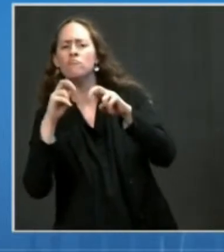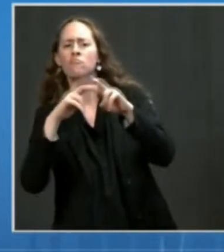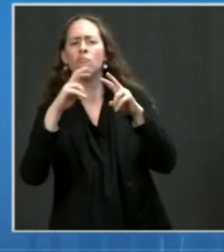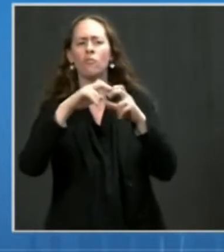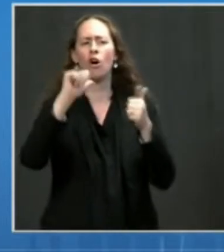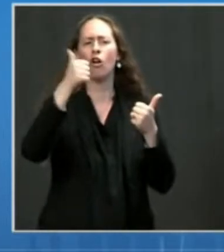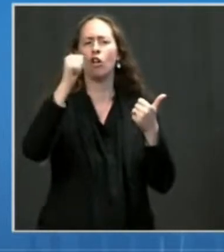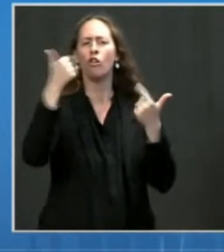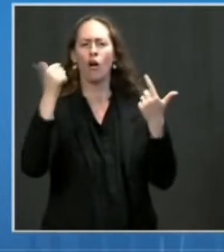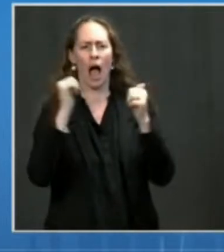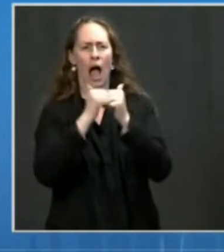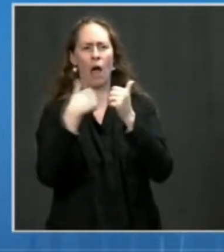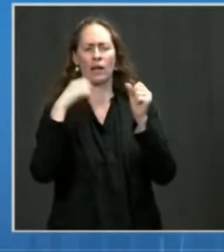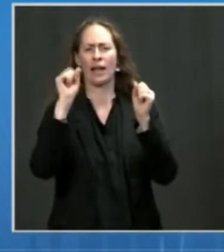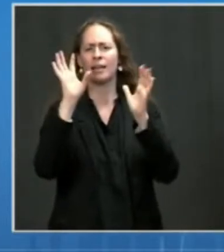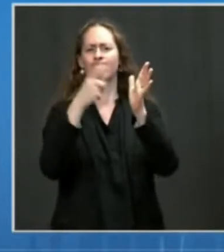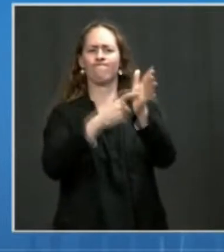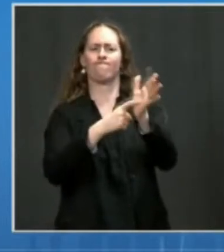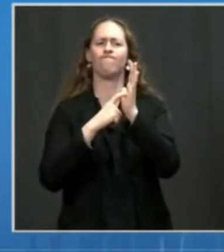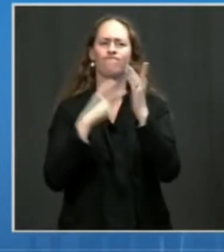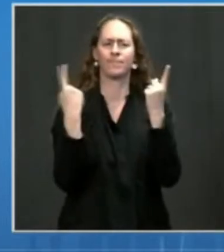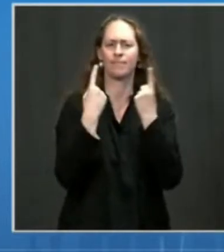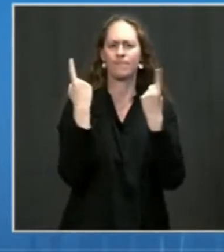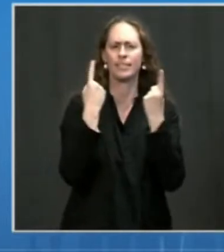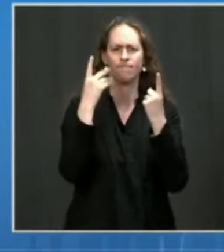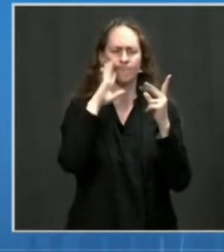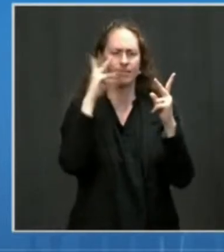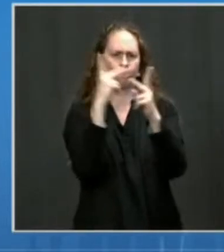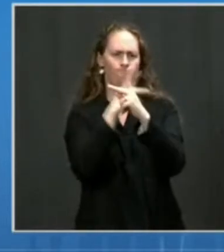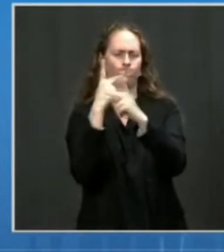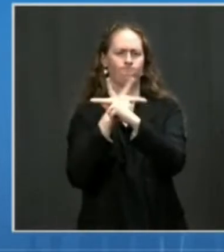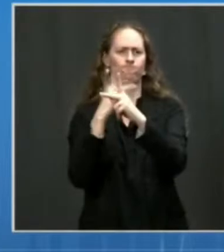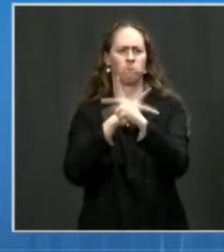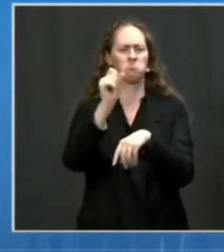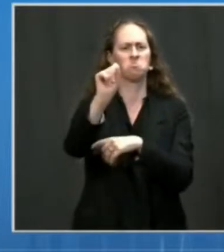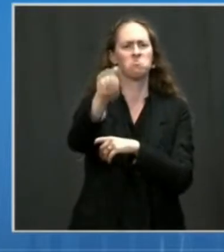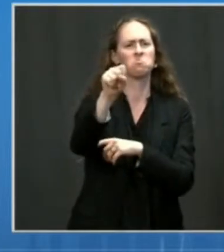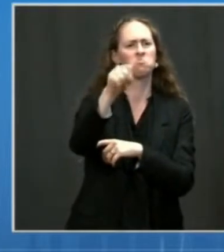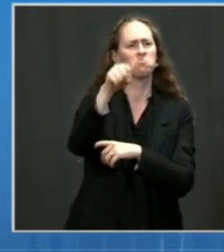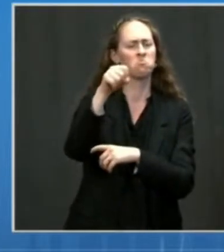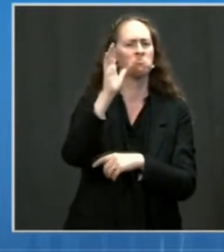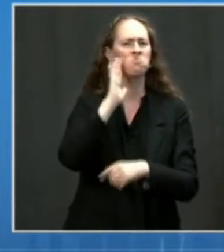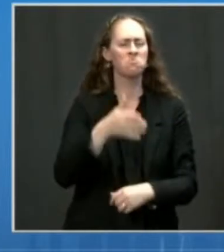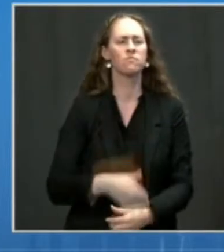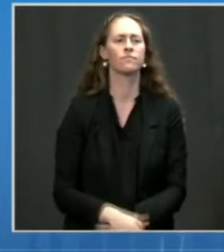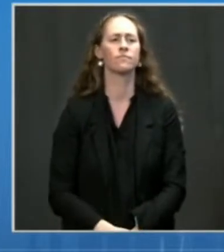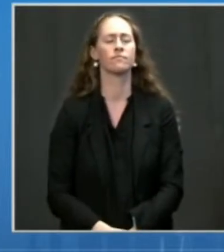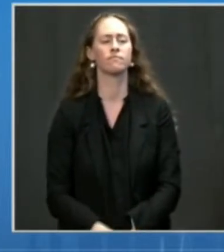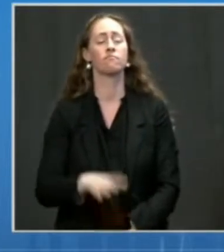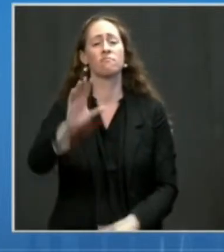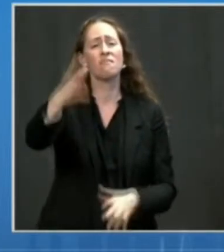DO THAT. WE WILL BE LOOKING ACROSS THE FEDERAL GOVERNMENT IN OTHER